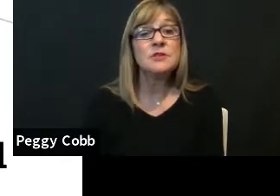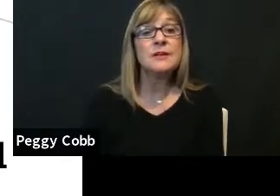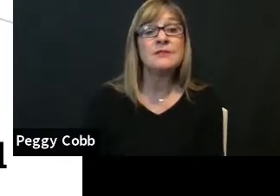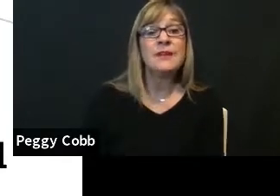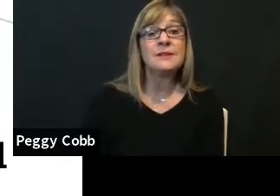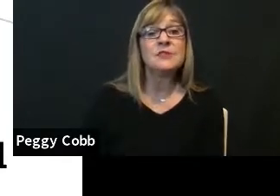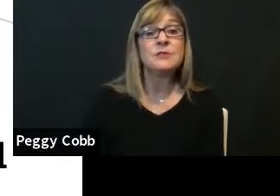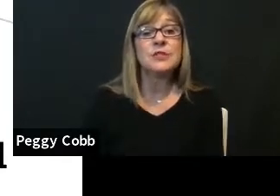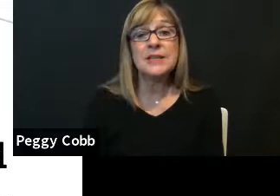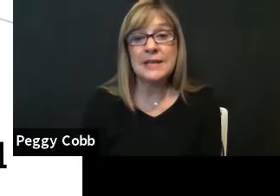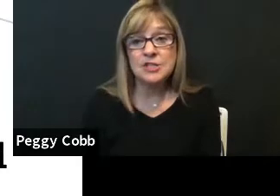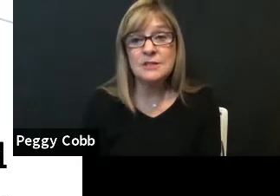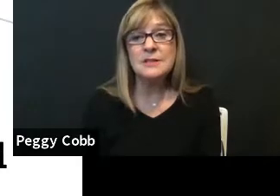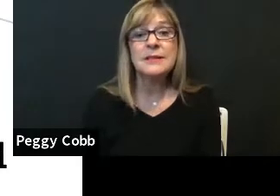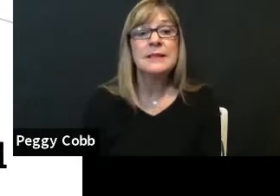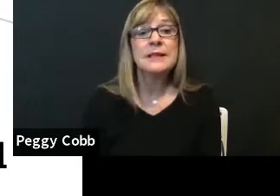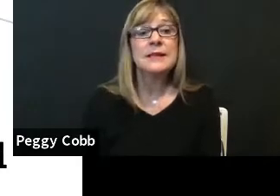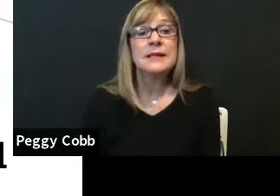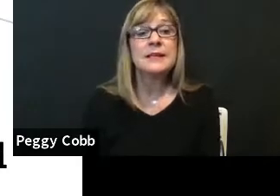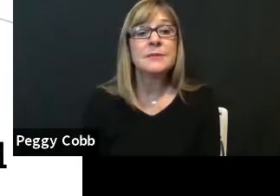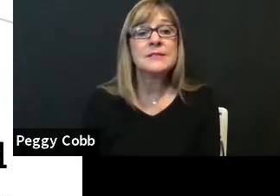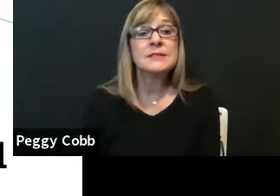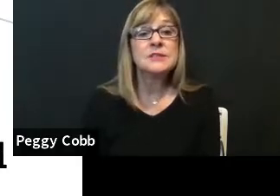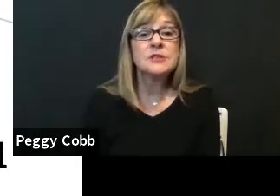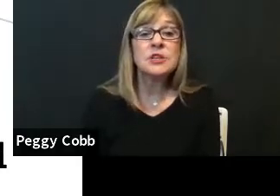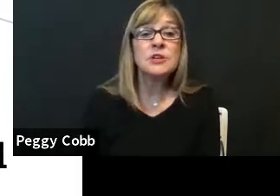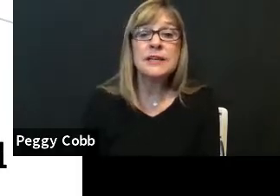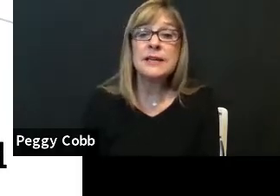to advance through education, economic security